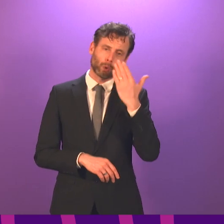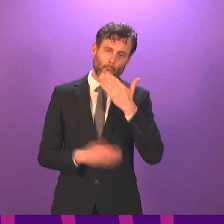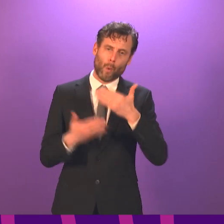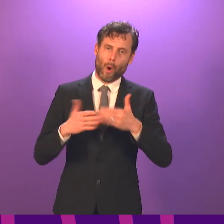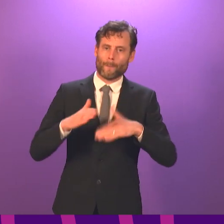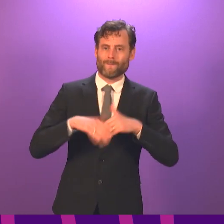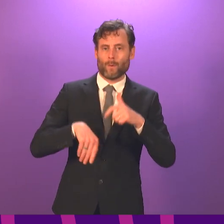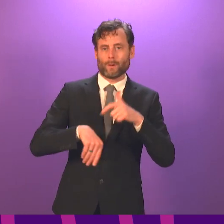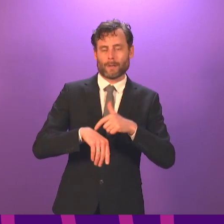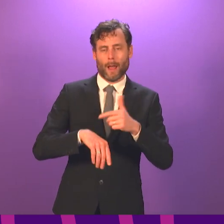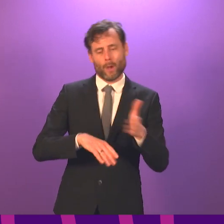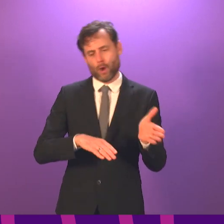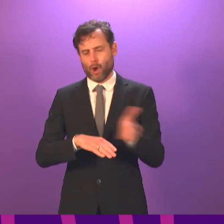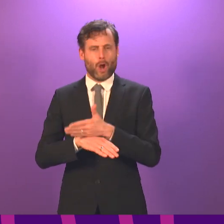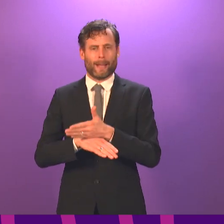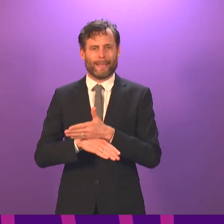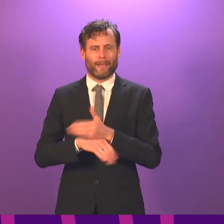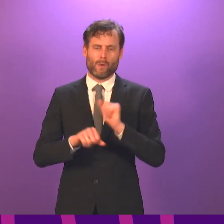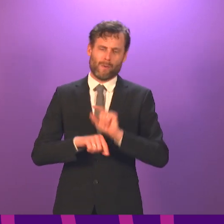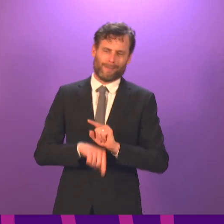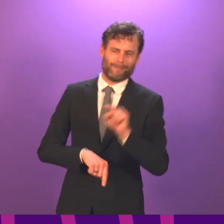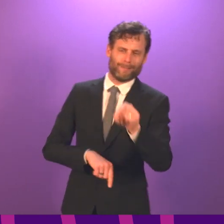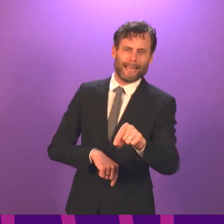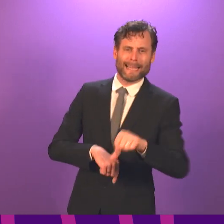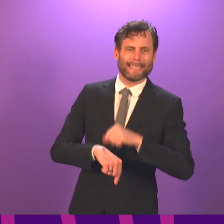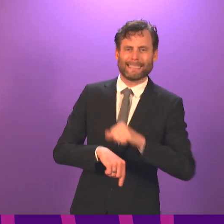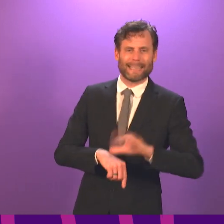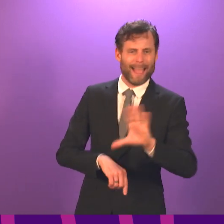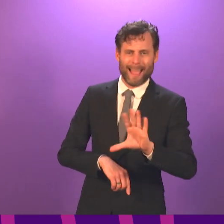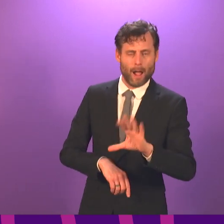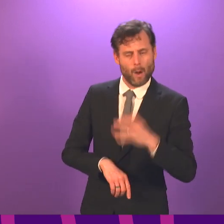those islands than is currently planned. Has the First Minister given any consideration